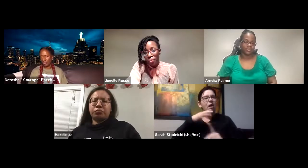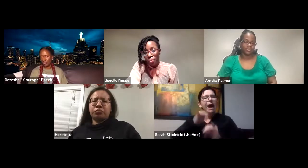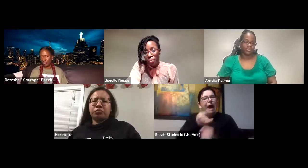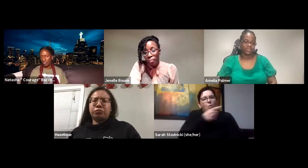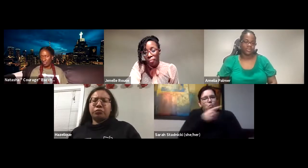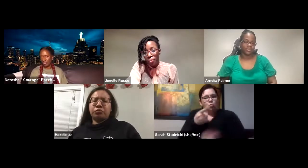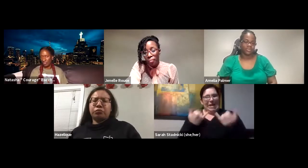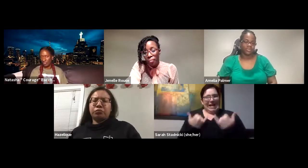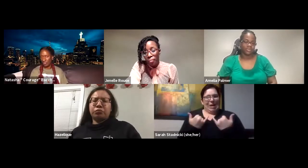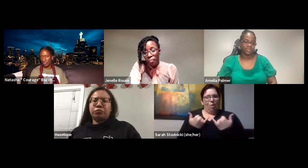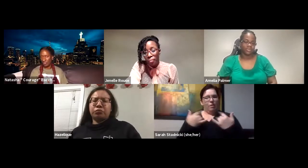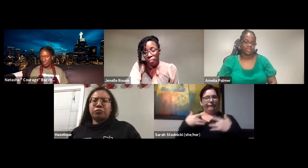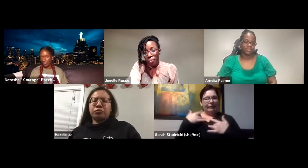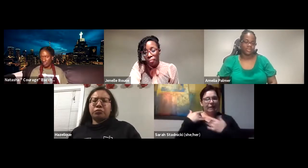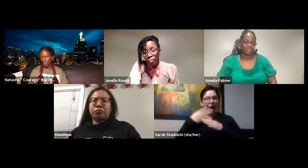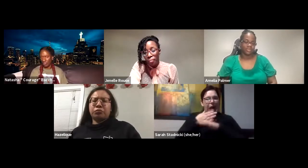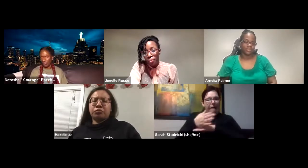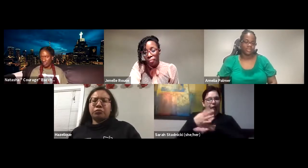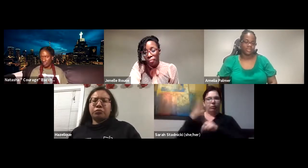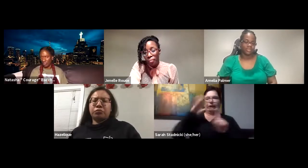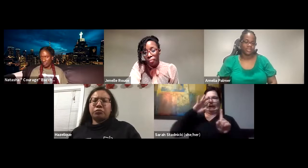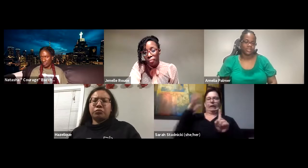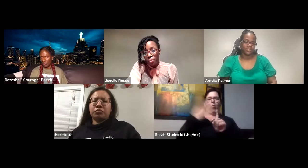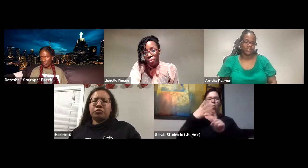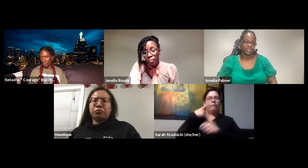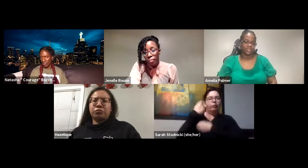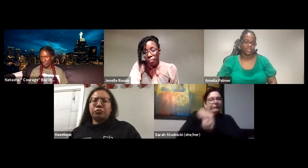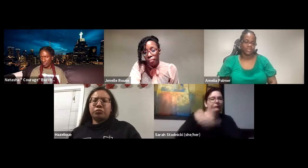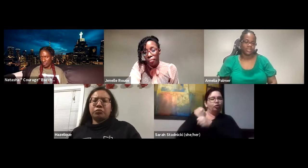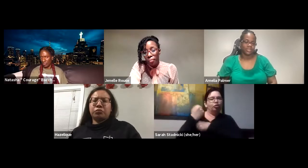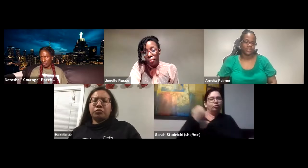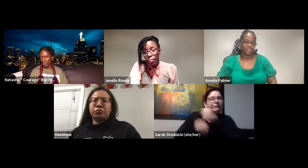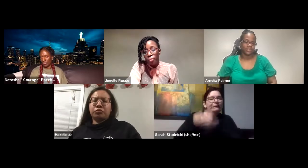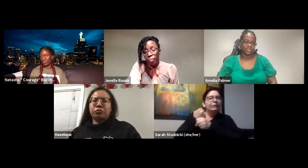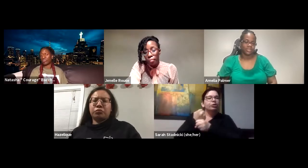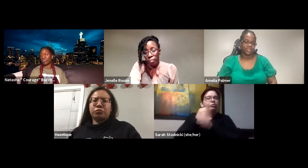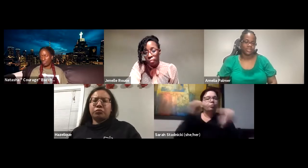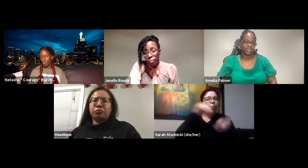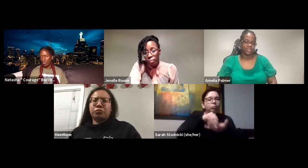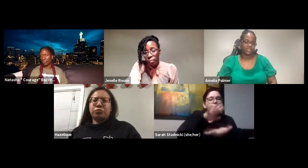how does that make you feel and how do you right now currently feel after being ignored for so